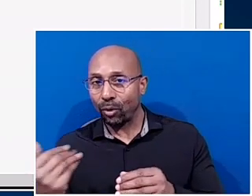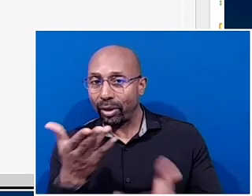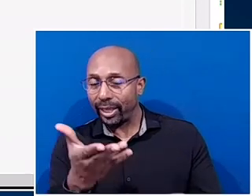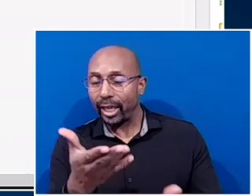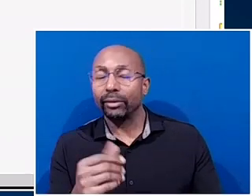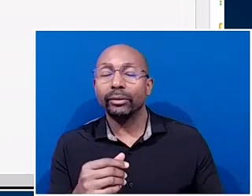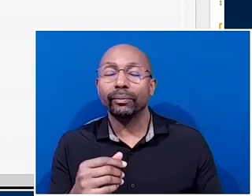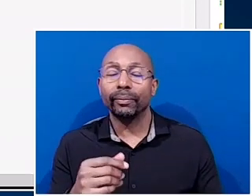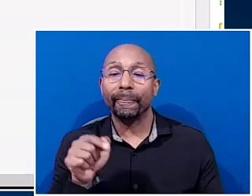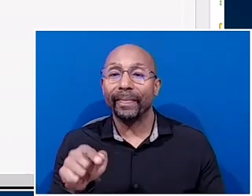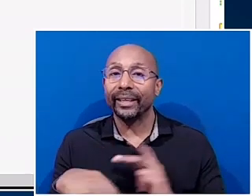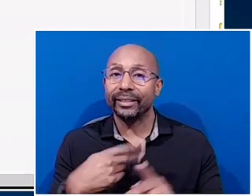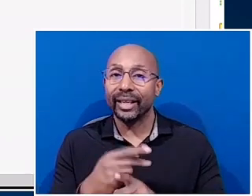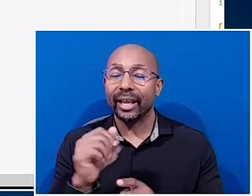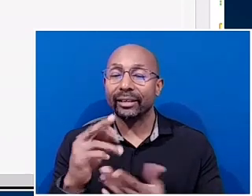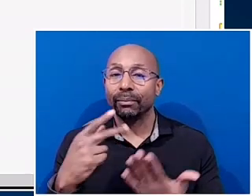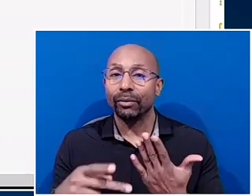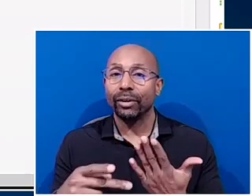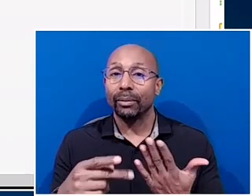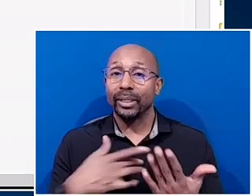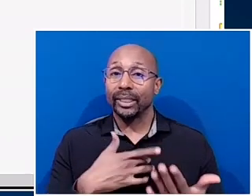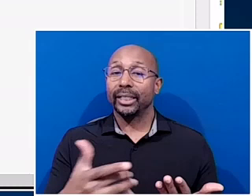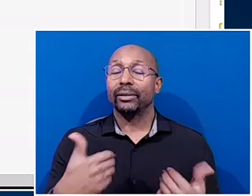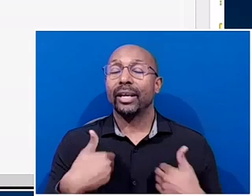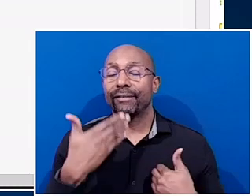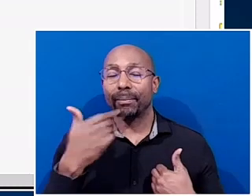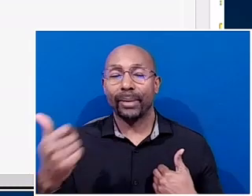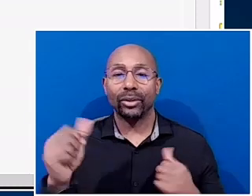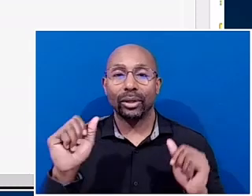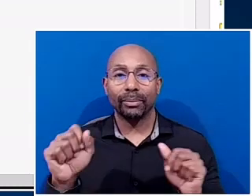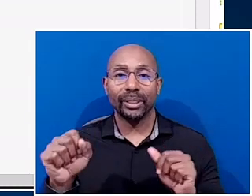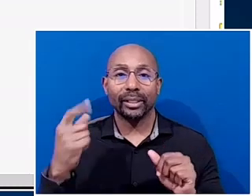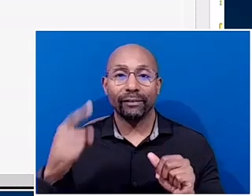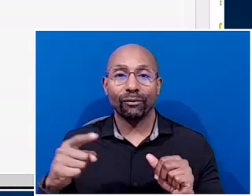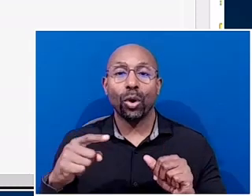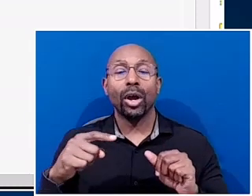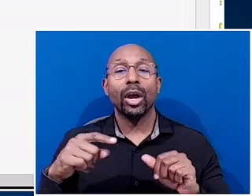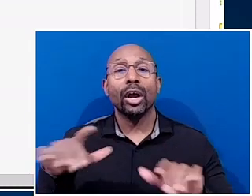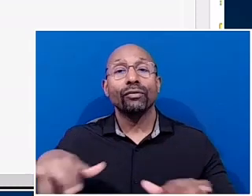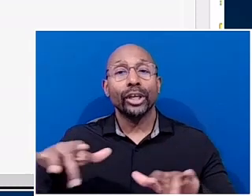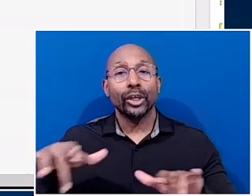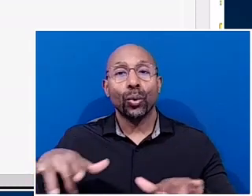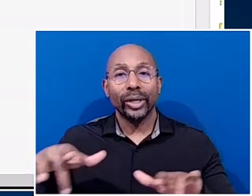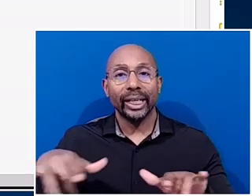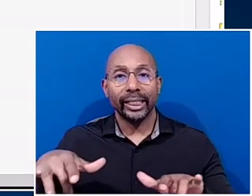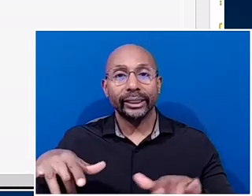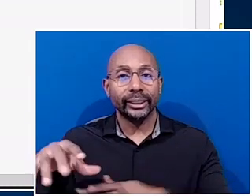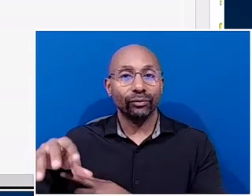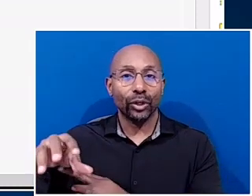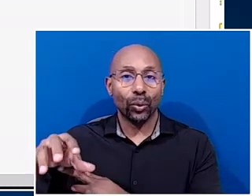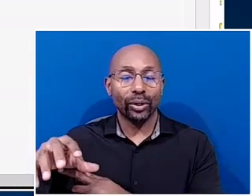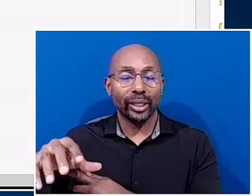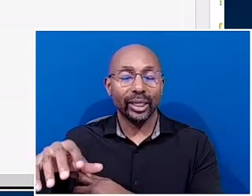have a better ability to record course assignments as well as interactions